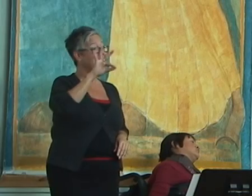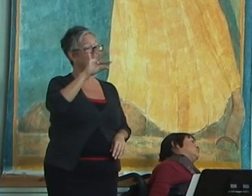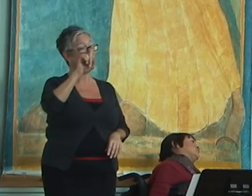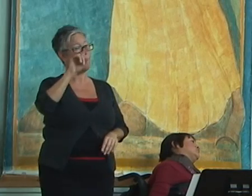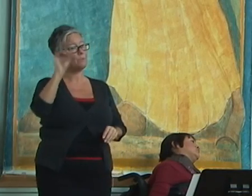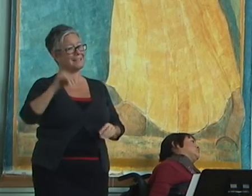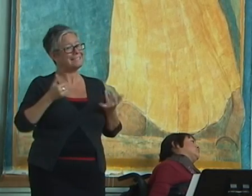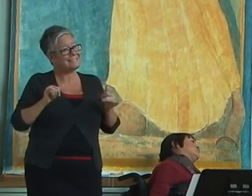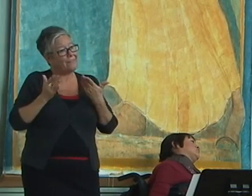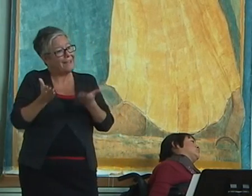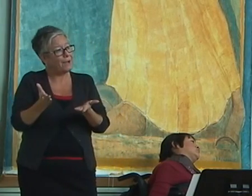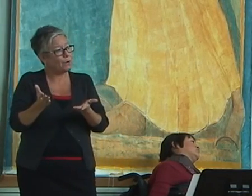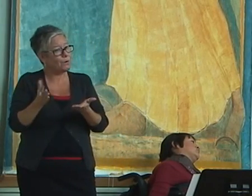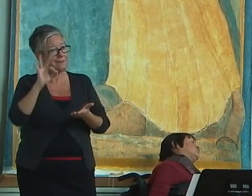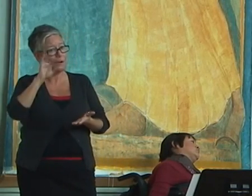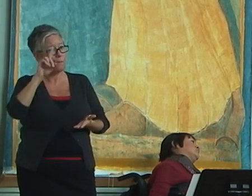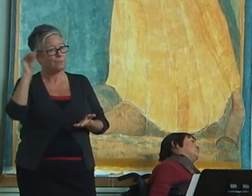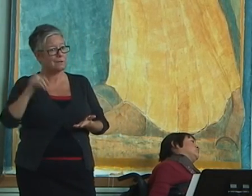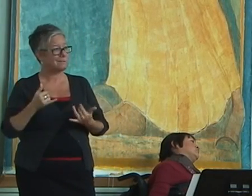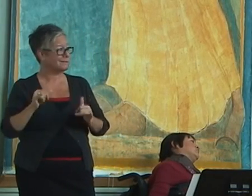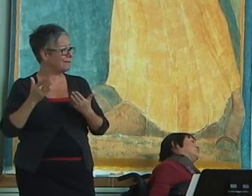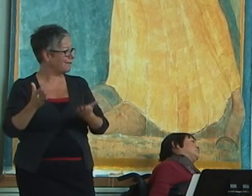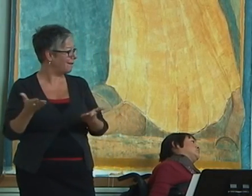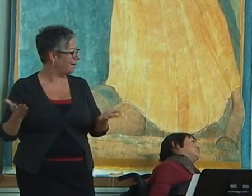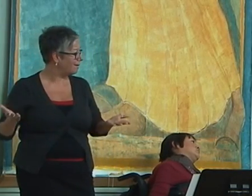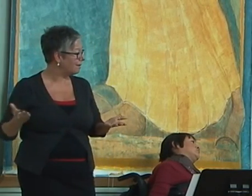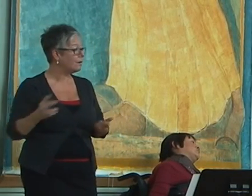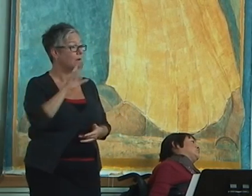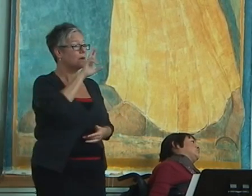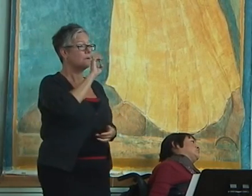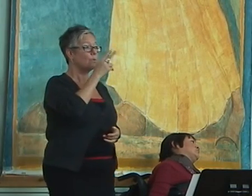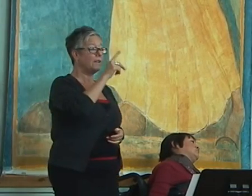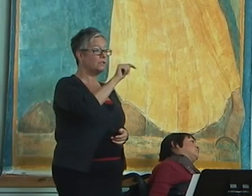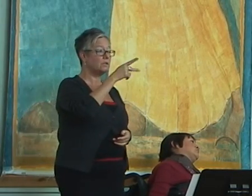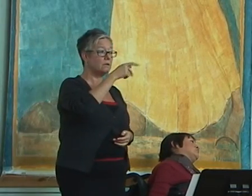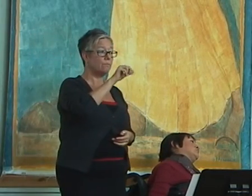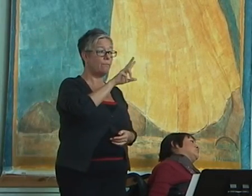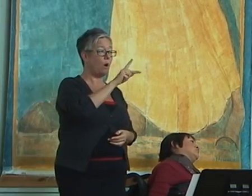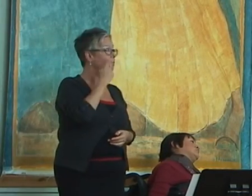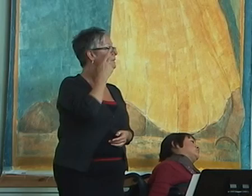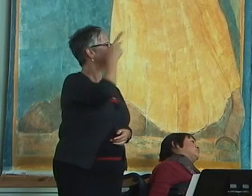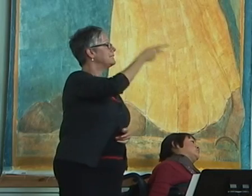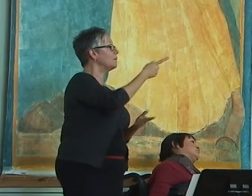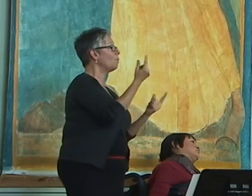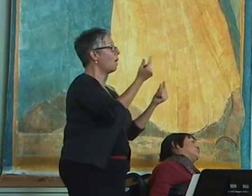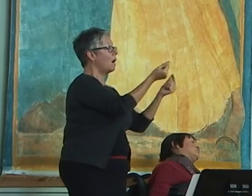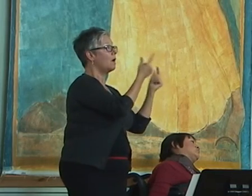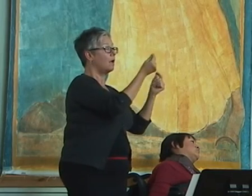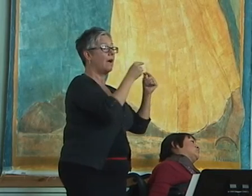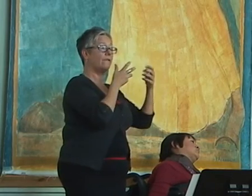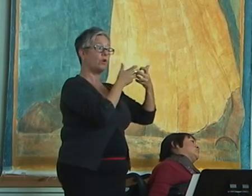People are asking about what did in Regent Park. Lawrence Heights, in terms of the accommodation fund that I spoke about.